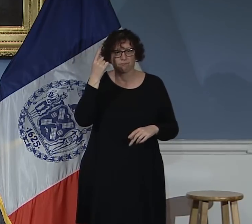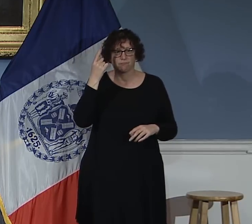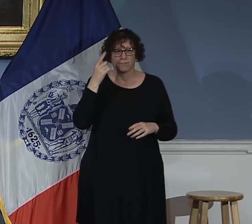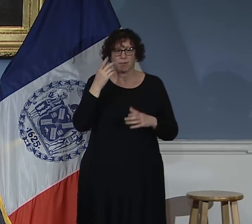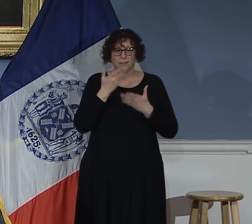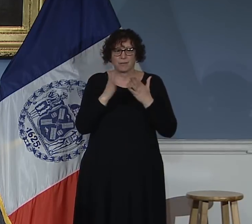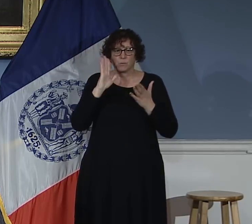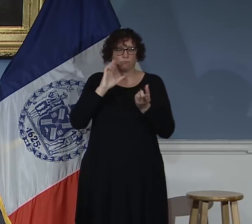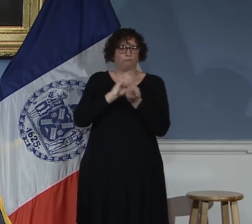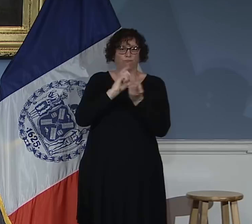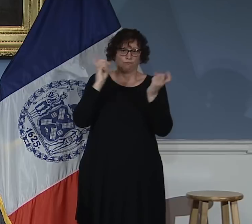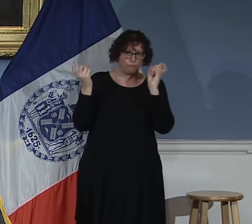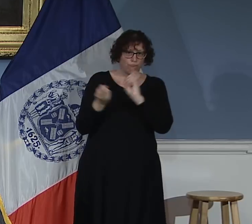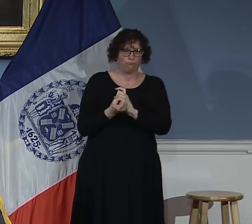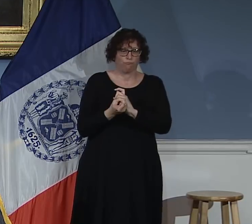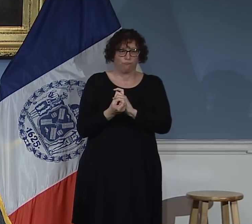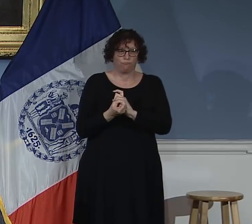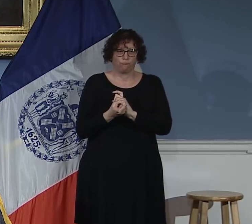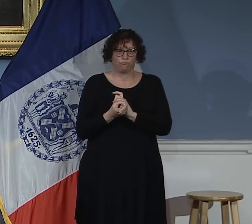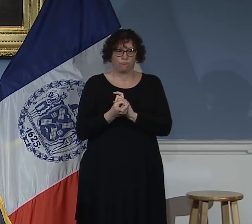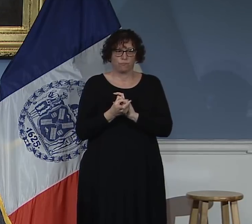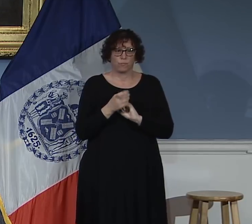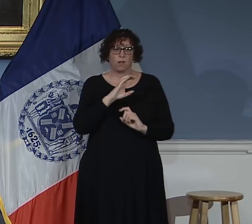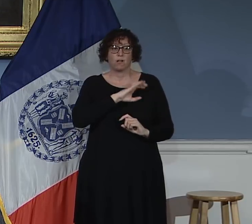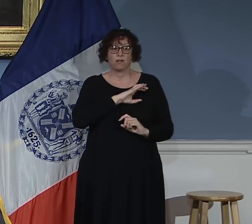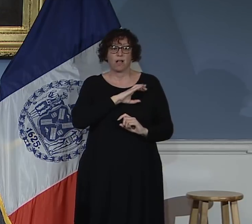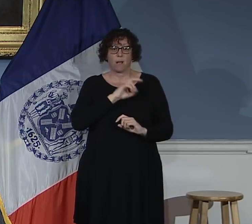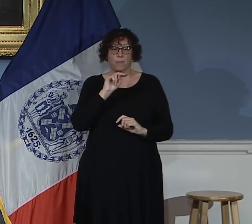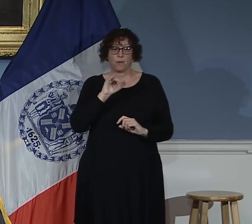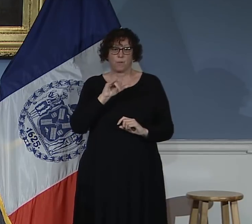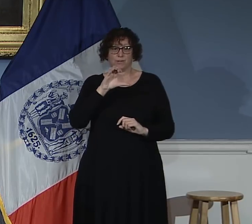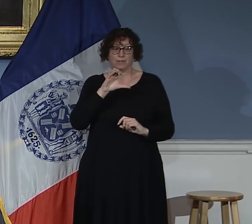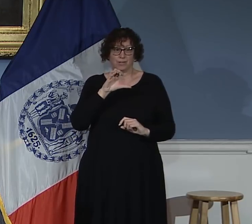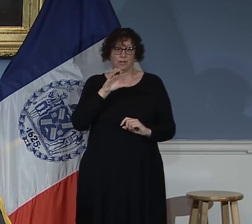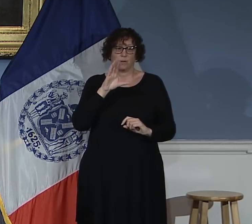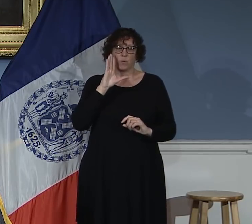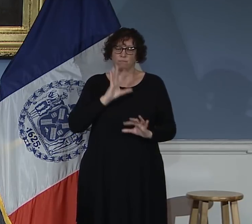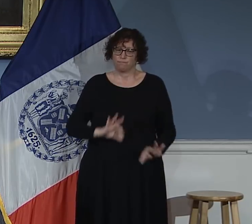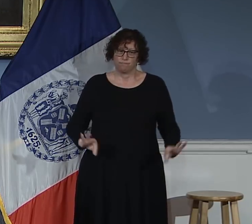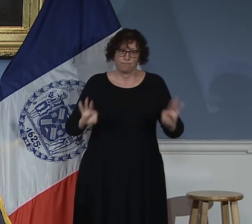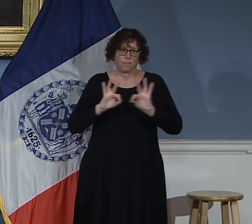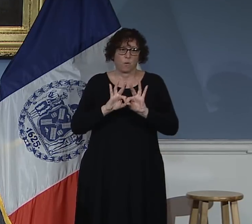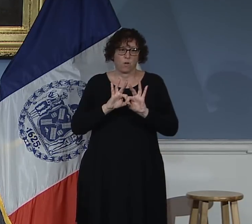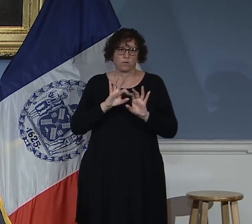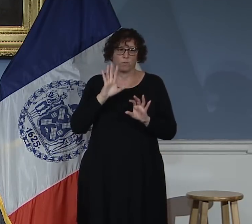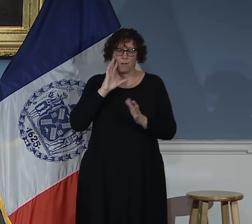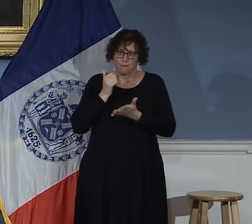WHAT WE ARE TALKING ABOUT TODAY IS NOT GOING TO BE THE SAME IN TWO OR THREE WEEKS.